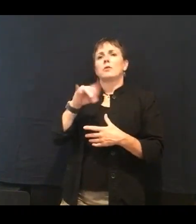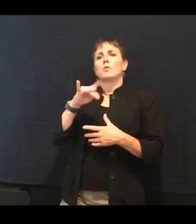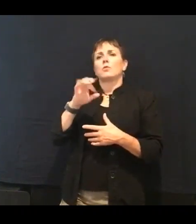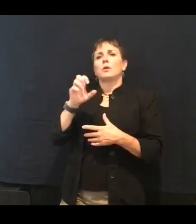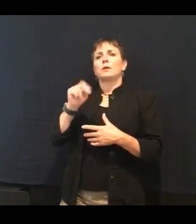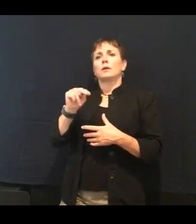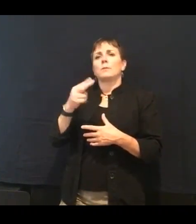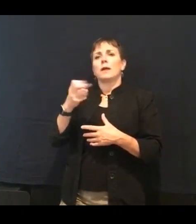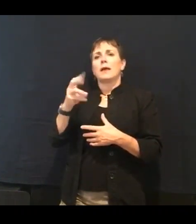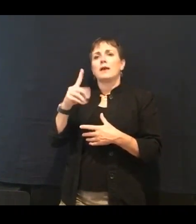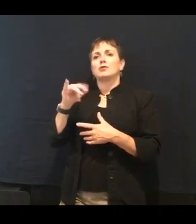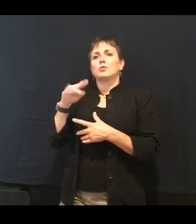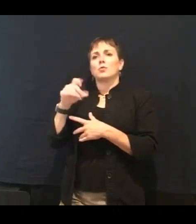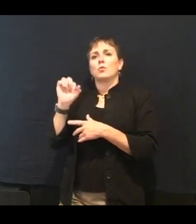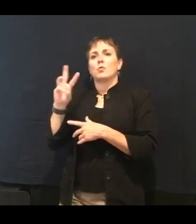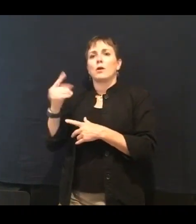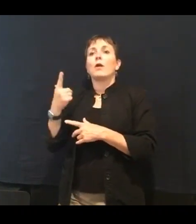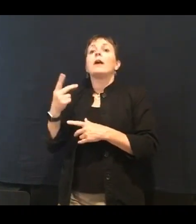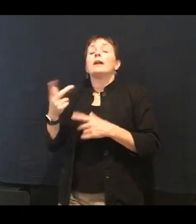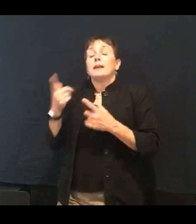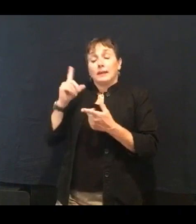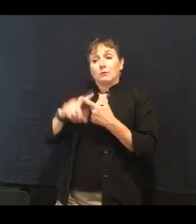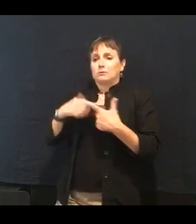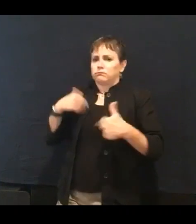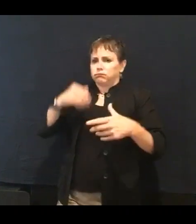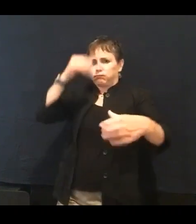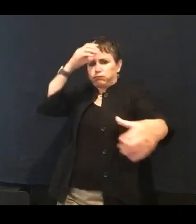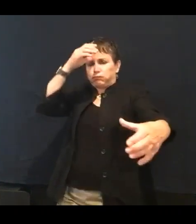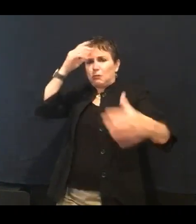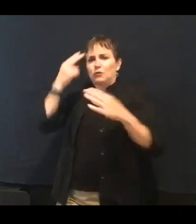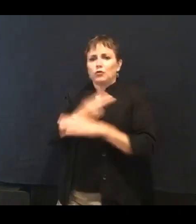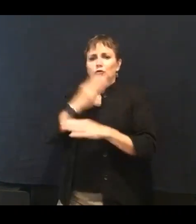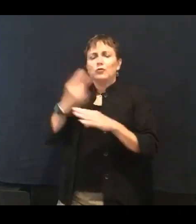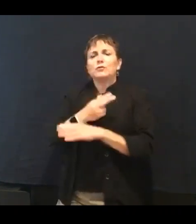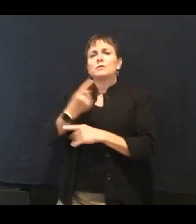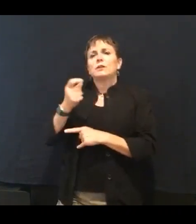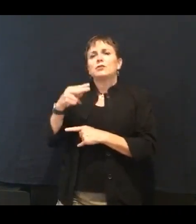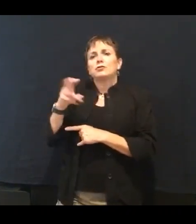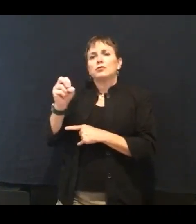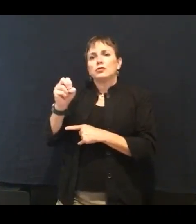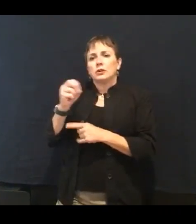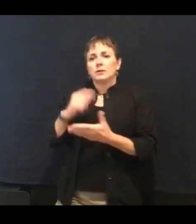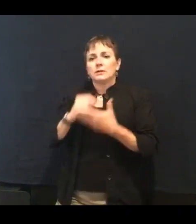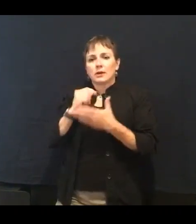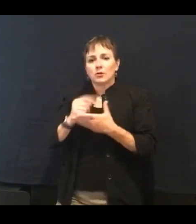experience using gene therapy to treat degenerative ocular diseases.